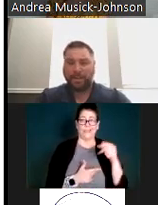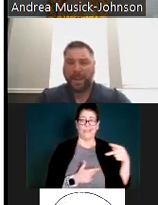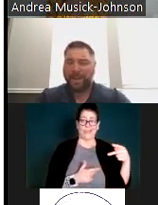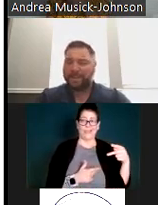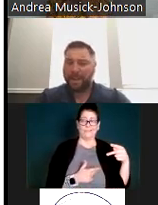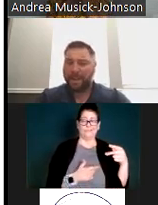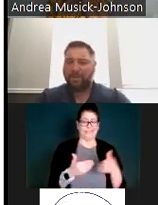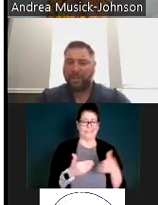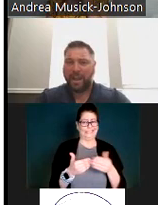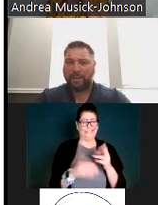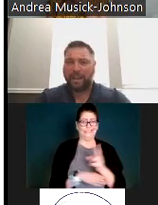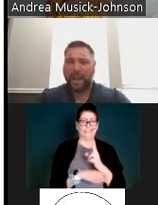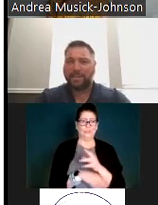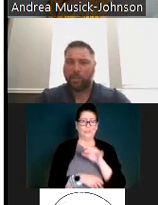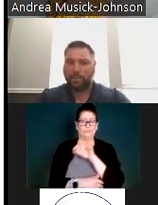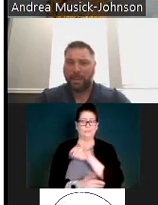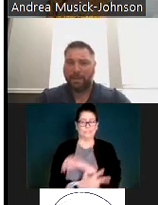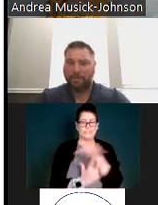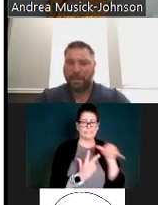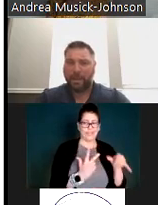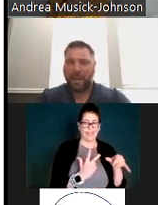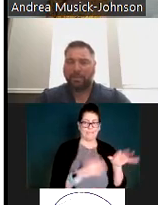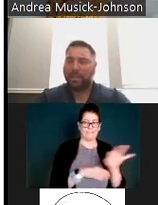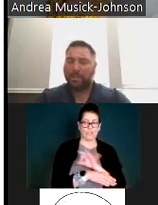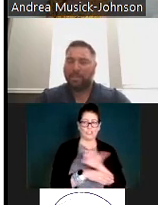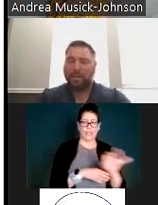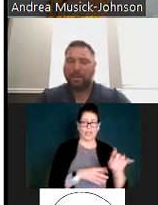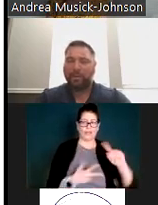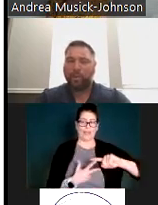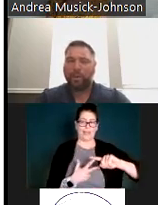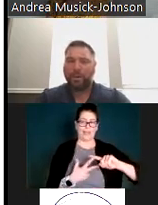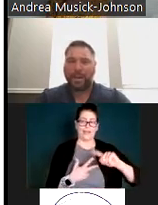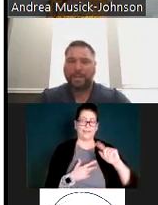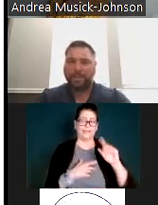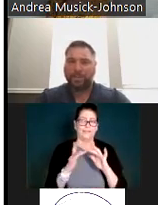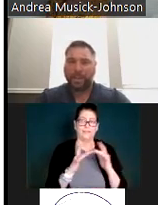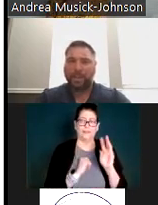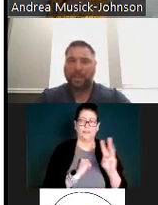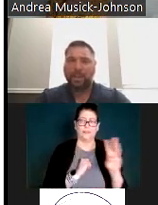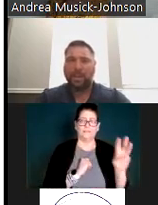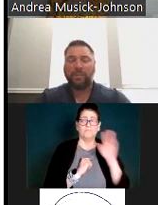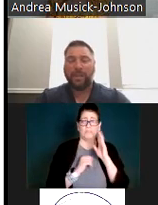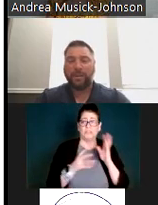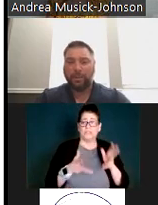It has the same functionality as the website, and you can keep it on your phone 24 hours a day, 7 days a week, if you need to.